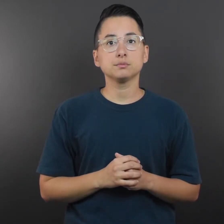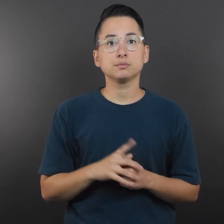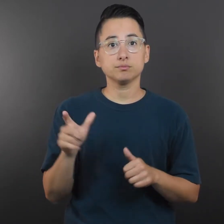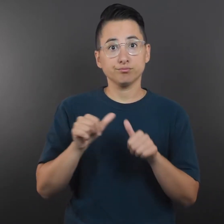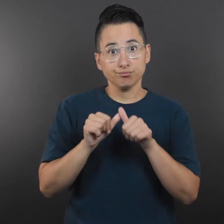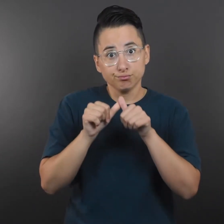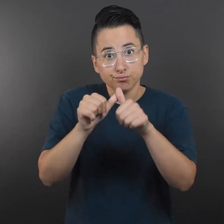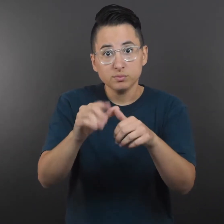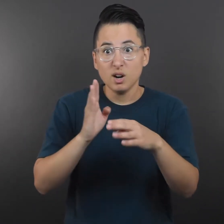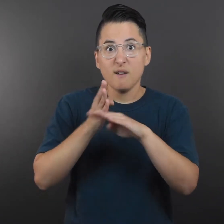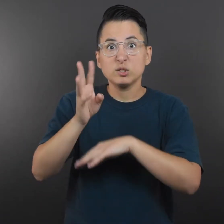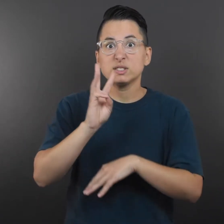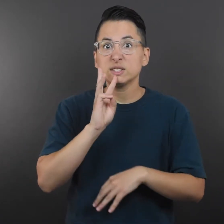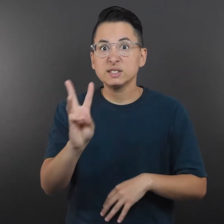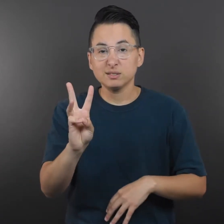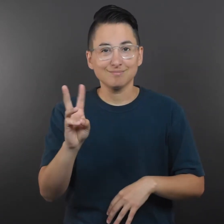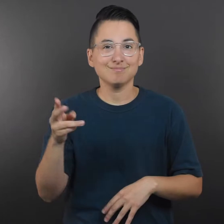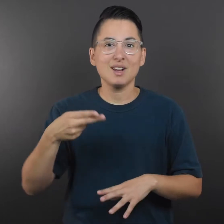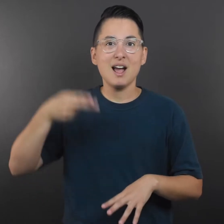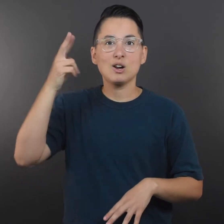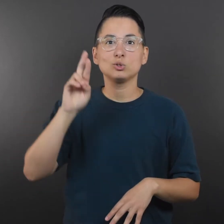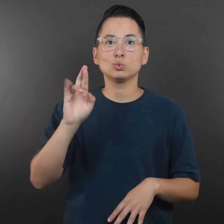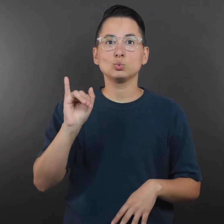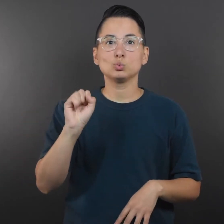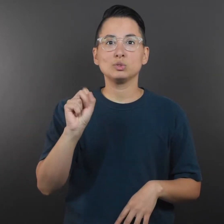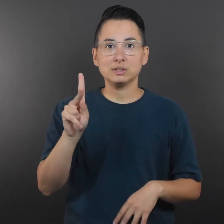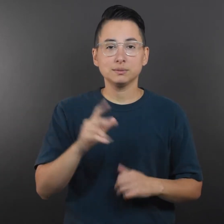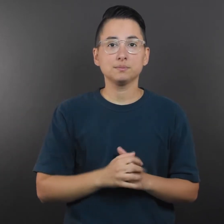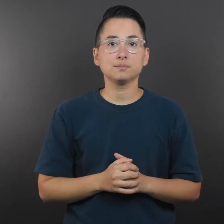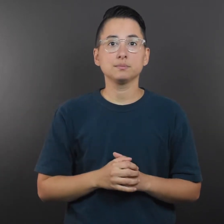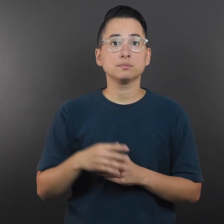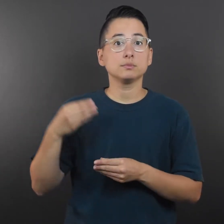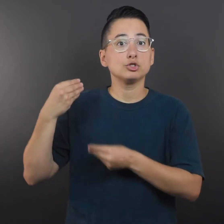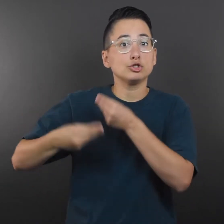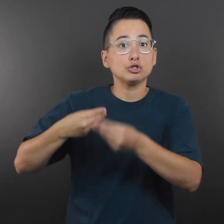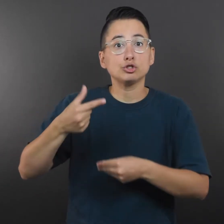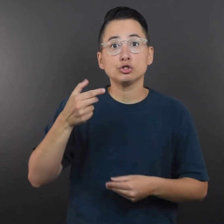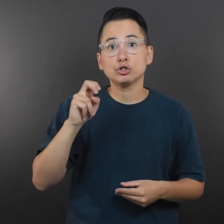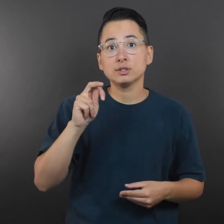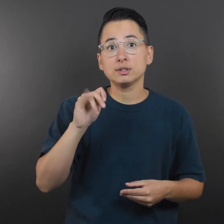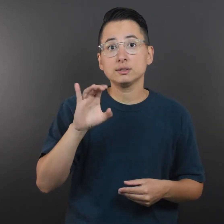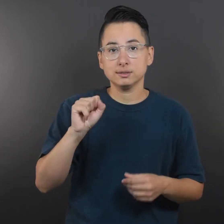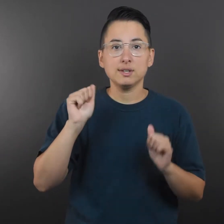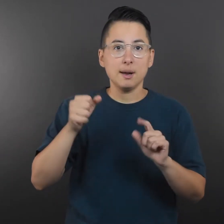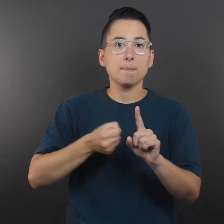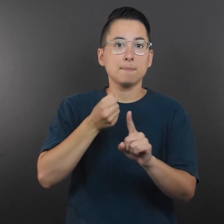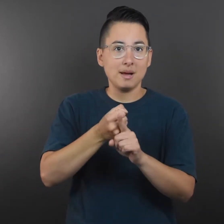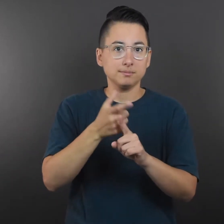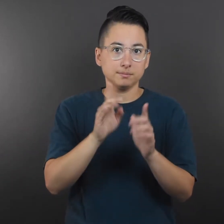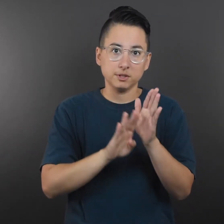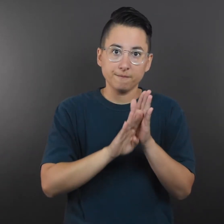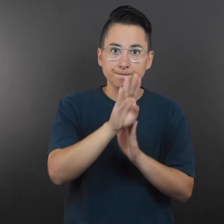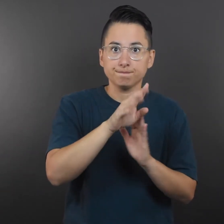beyond 6 years old are at greater risk. Genetics can also play a role in developing asthma.